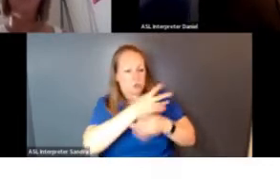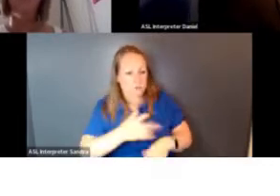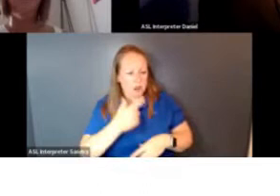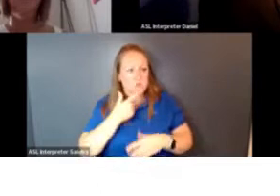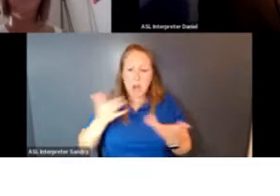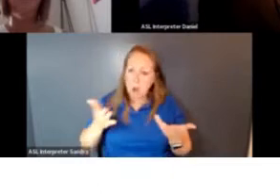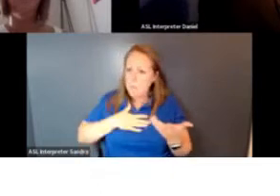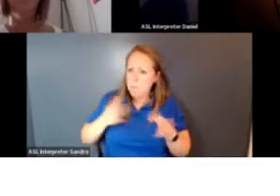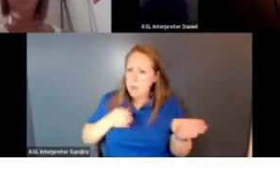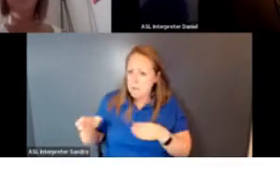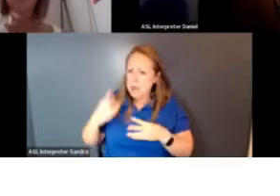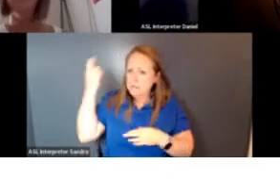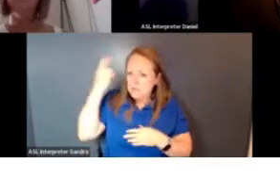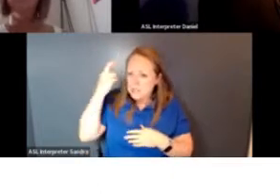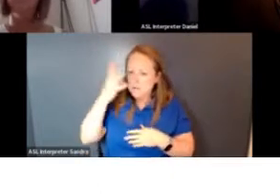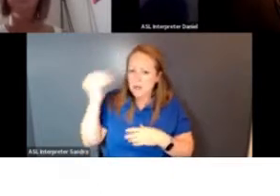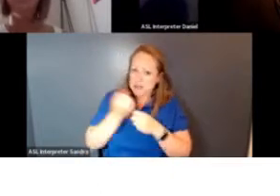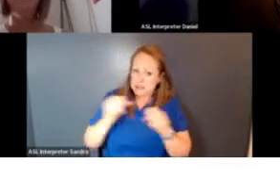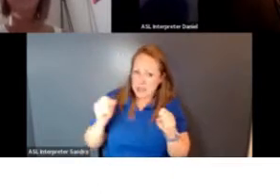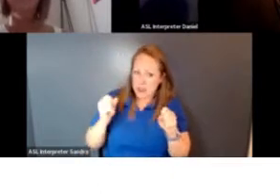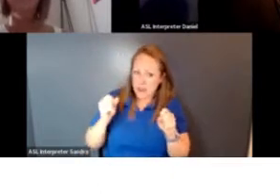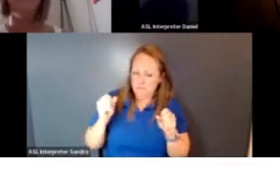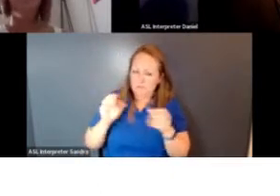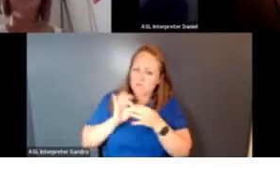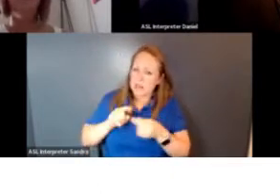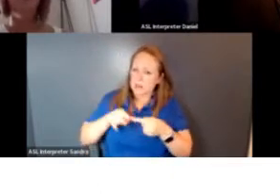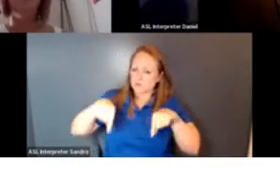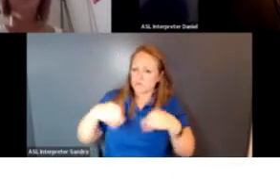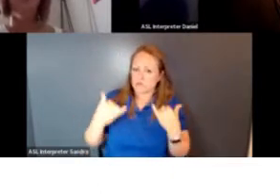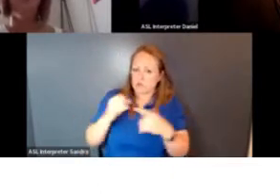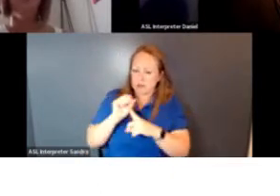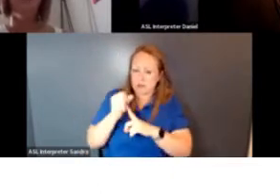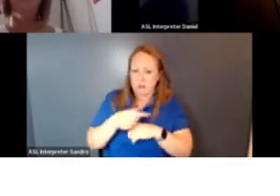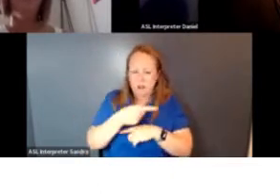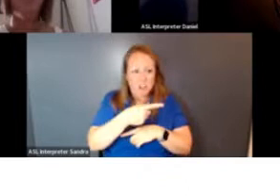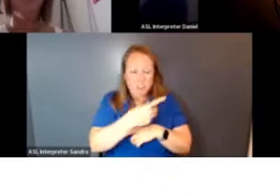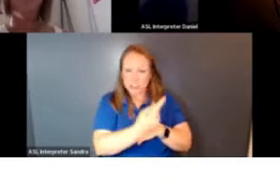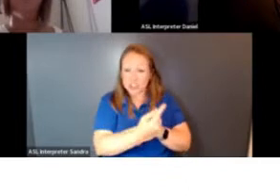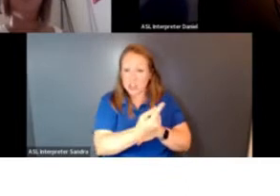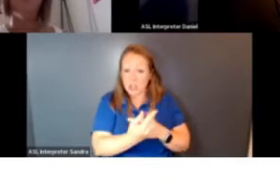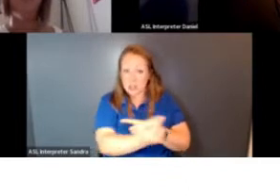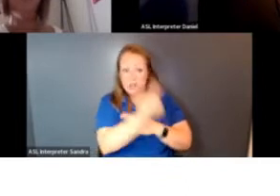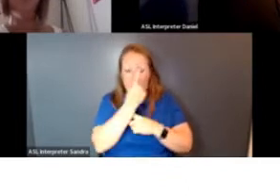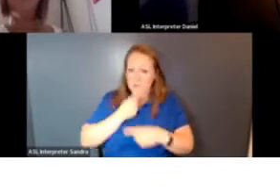the situation. My consultant came back to me and admonished me for going to her supervisor and going above her head. She